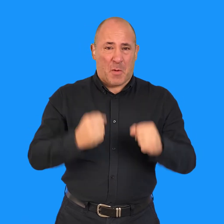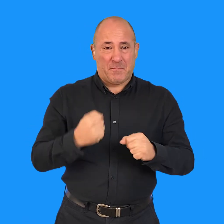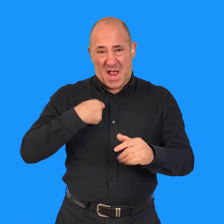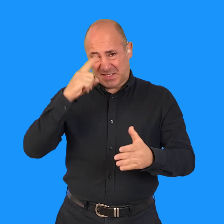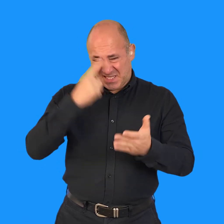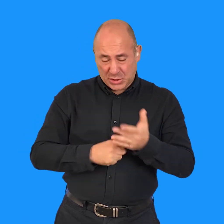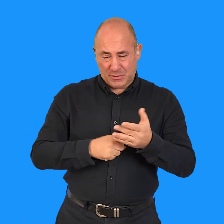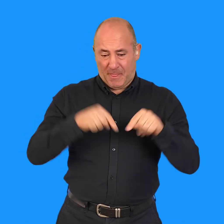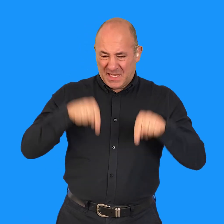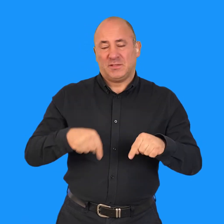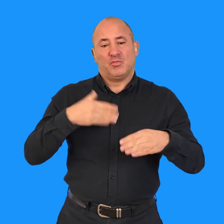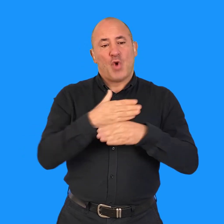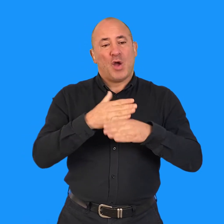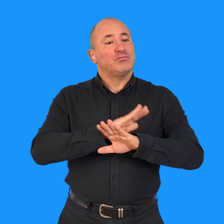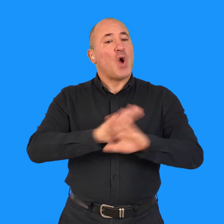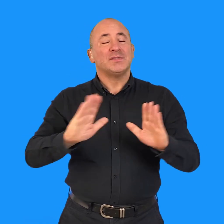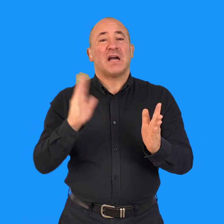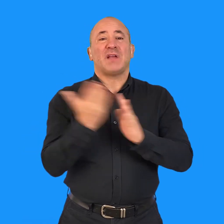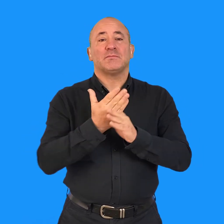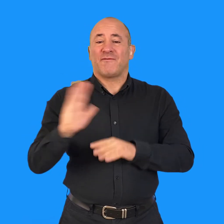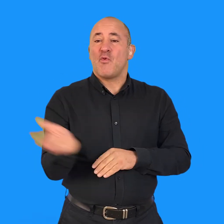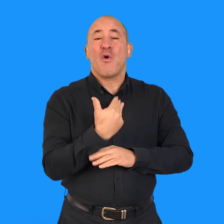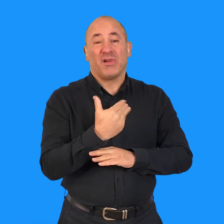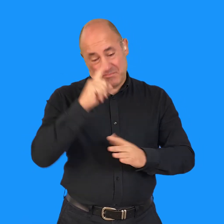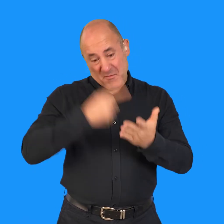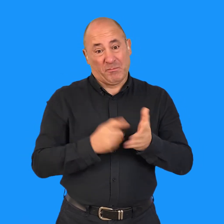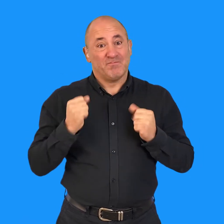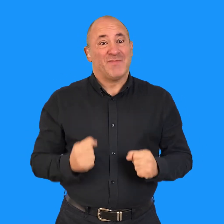and being able to stand behind that decision